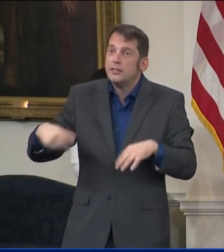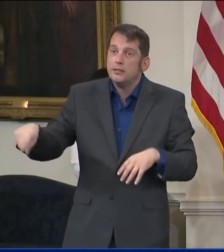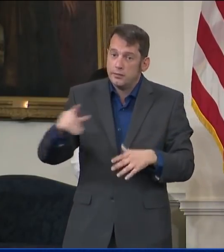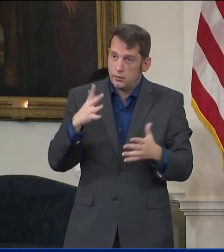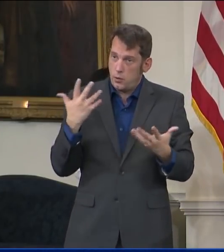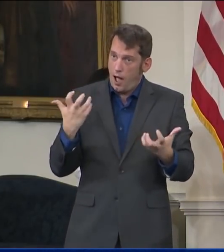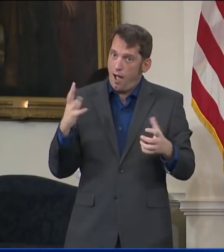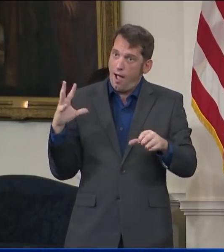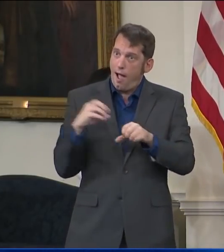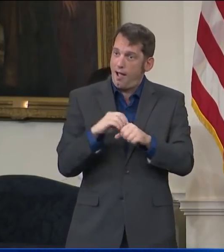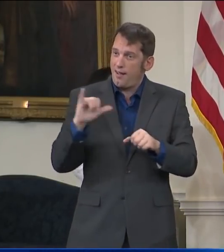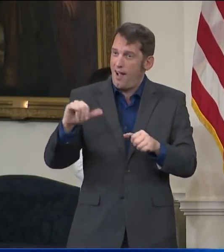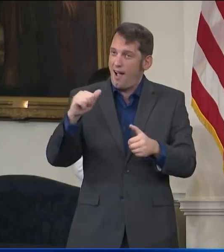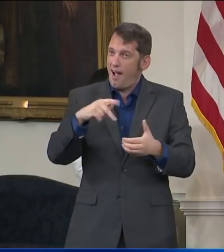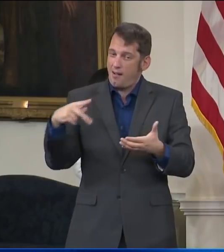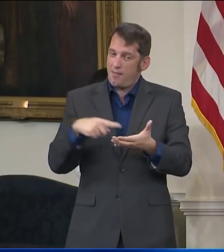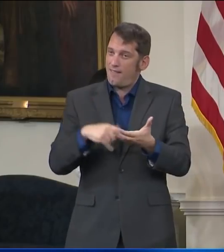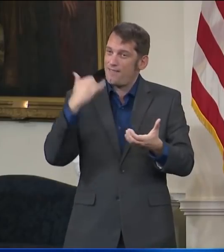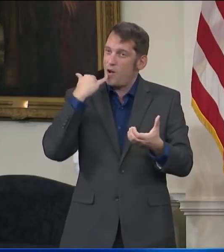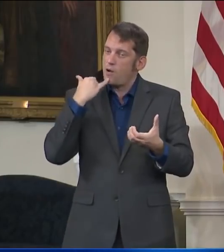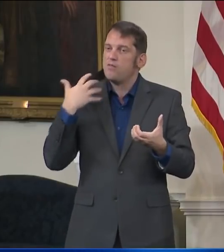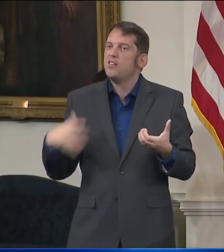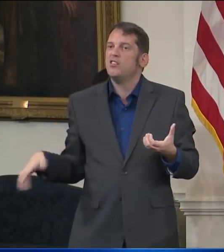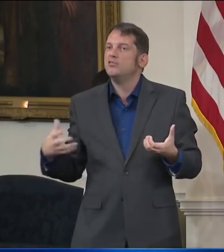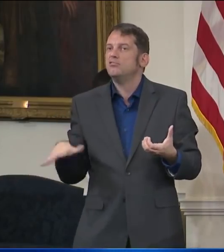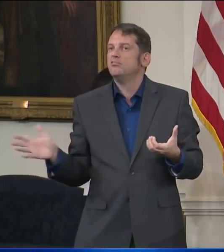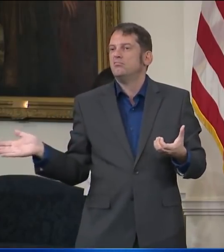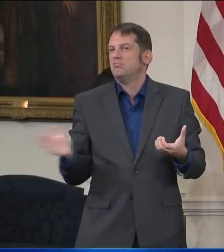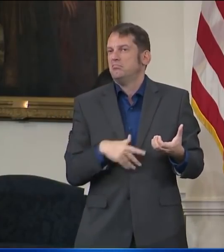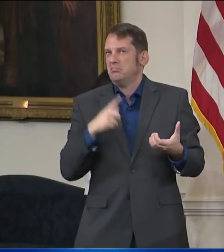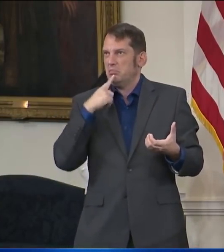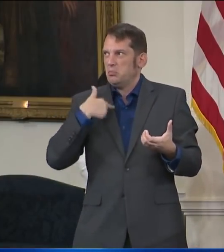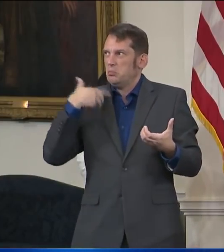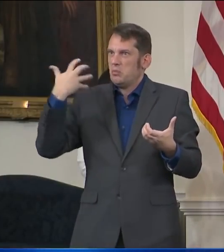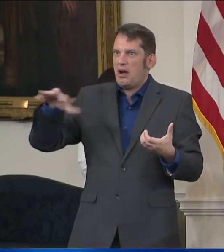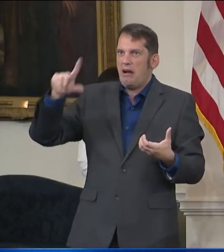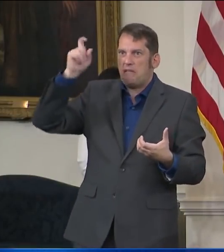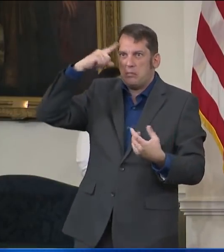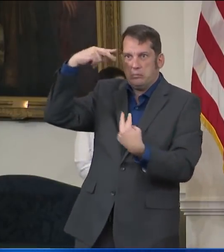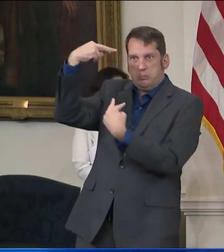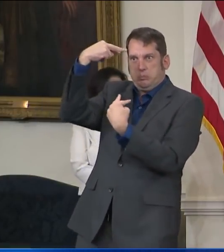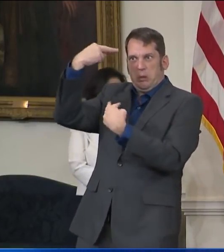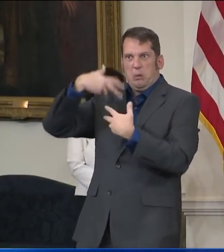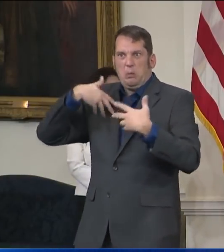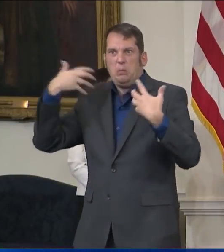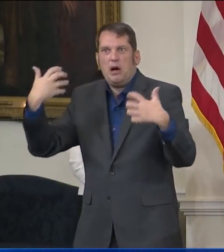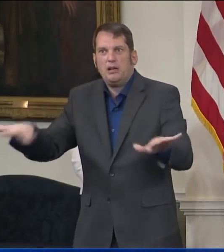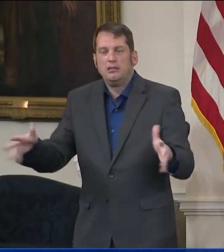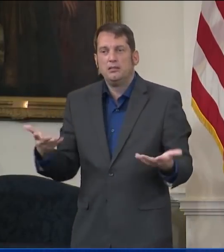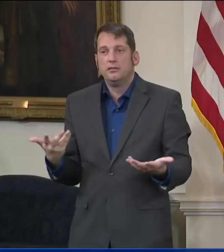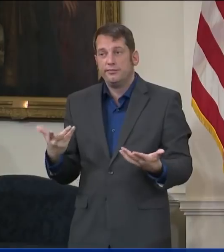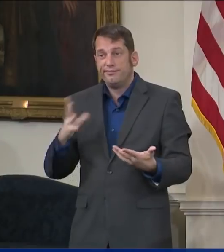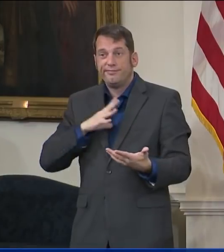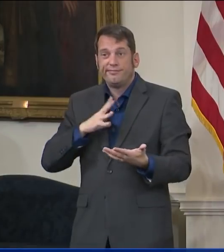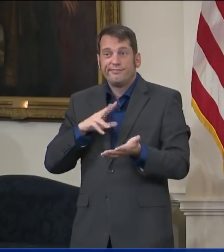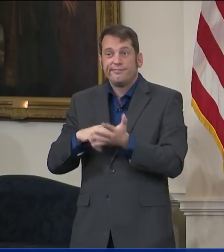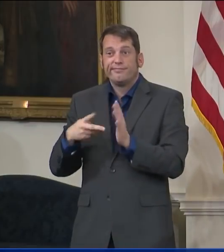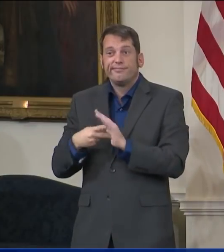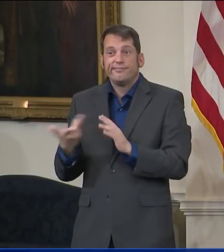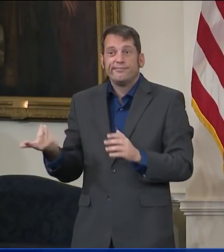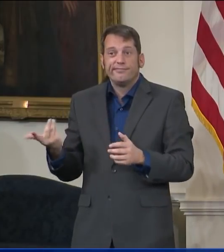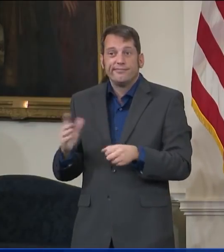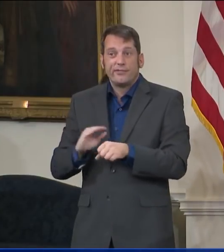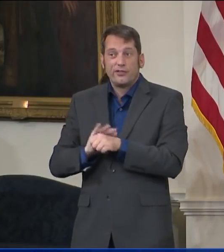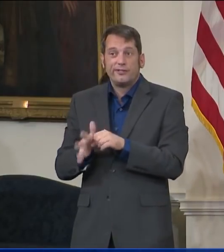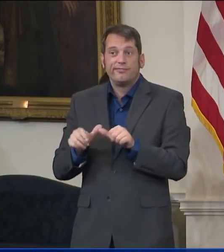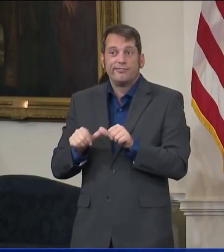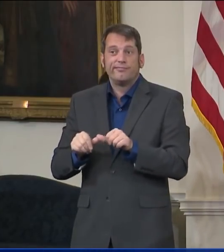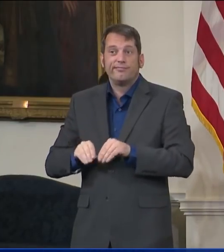HAVE TO GET THE WORD OUT FOR PEOPLE TO PARTICIPATE WE DID LAUNCH OUR ARE COVID TRACKING APP JUST A WEEK OR SO AGO.